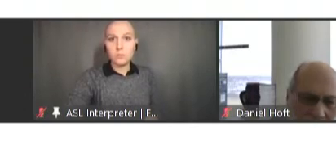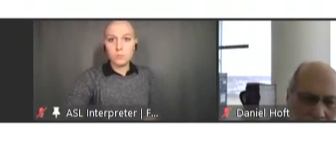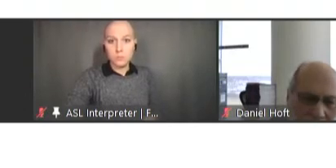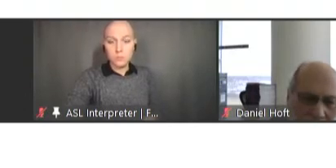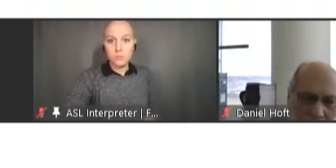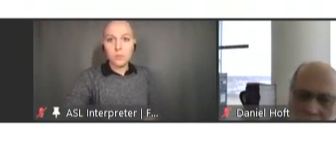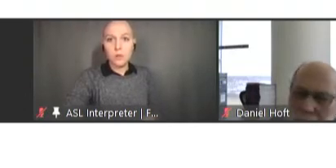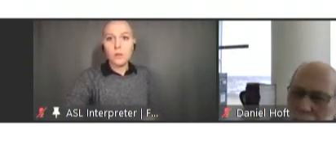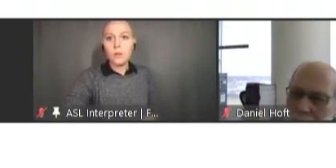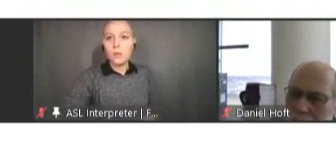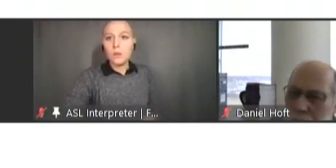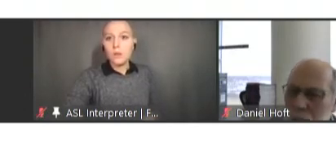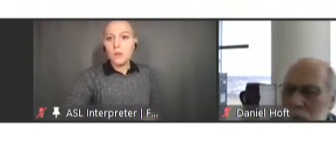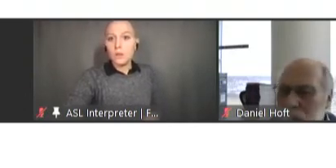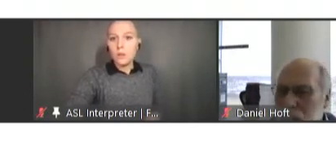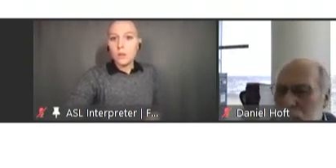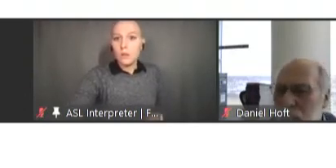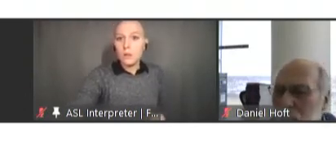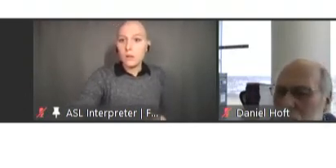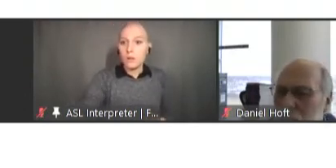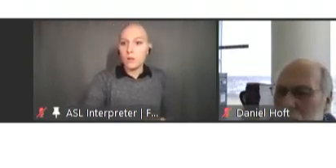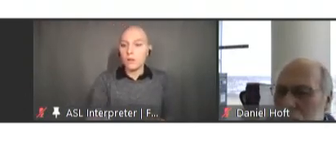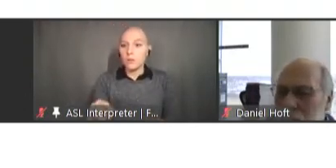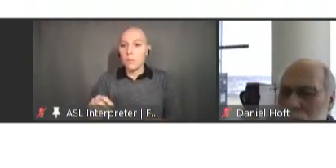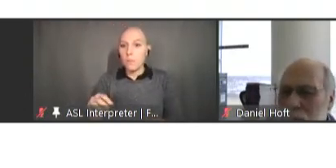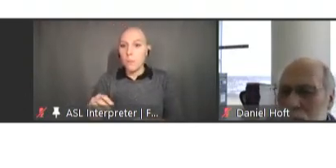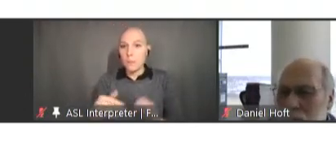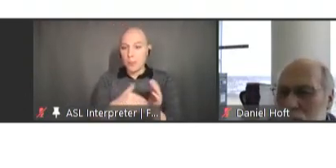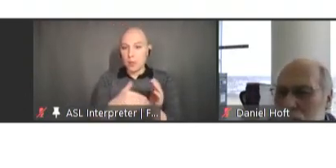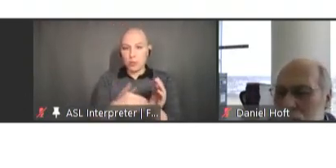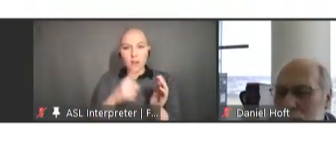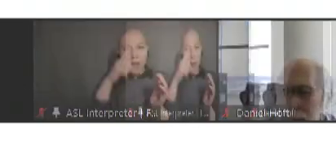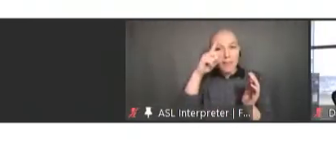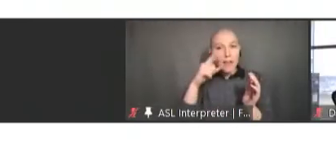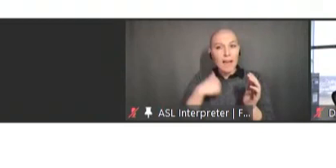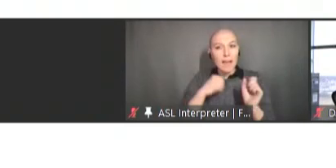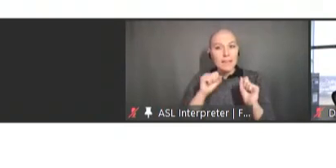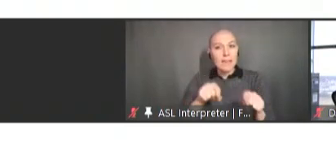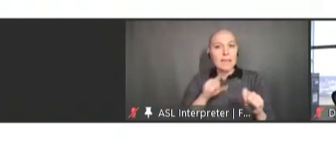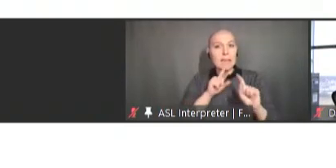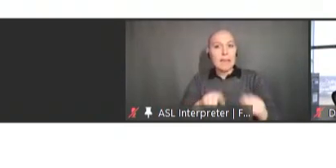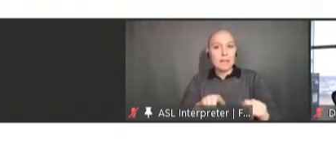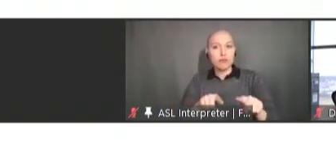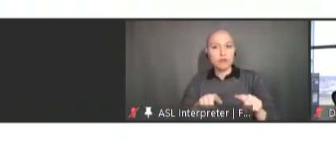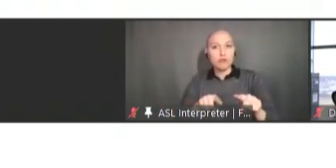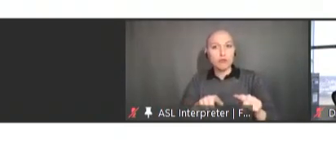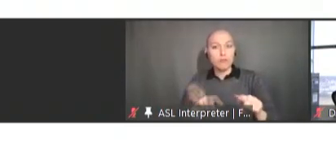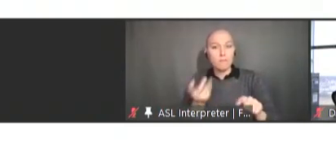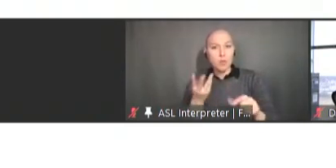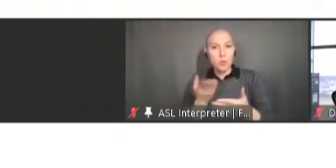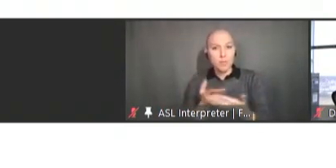these are very good points. To answer the first question about the NHP mucosal vaccination data,